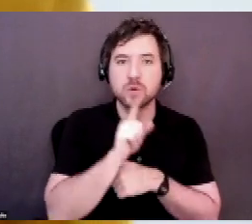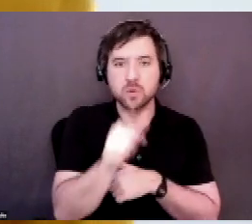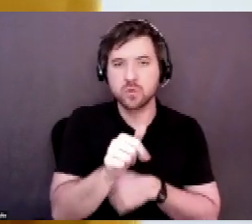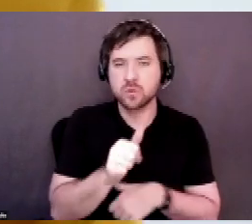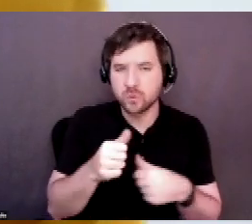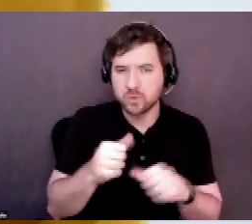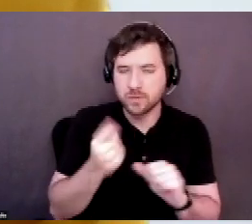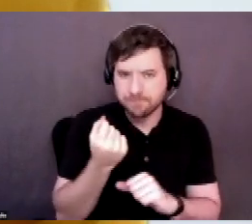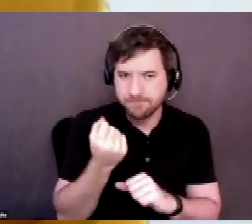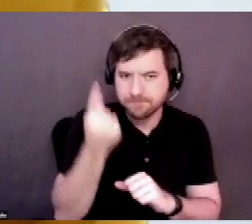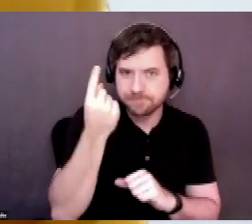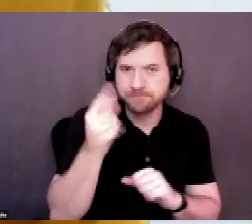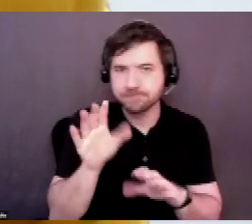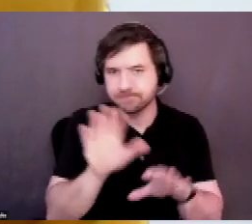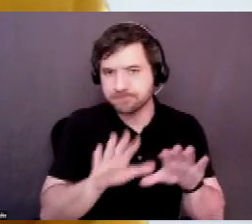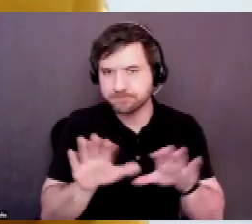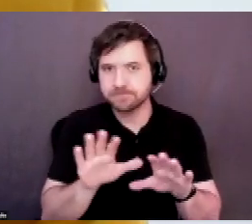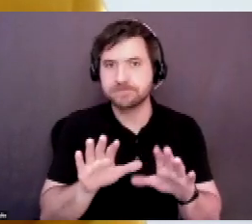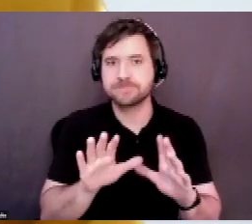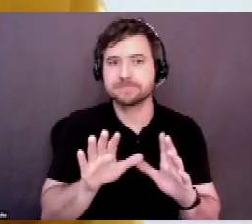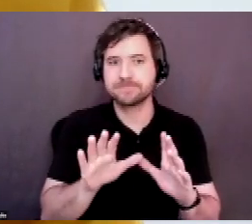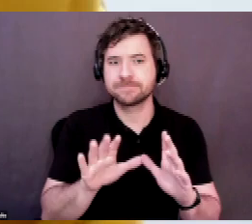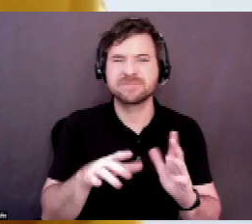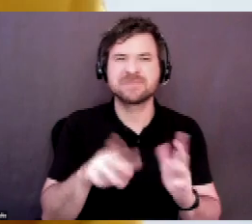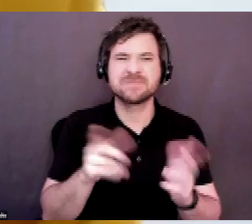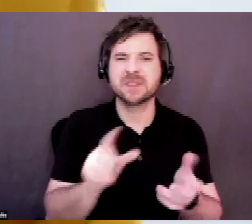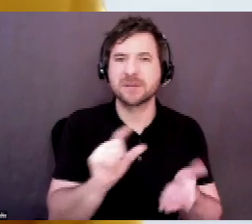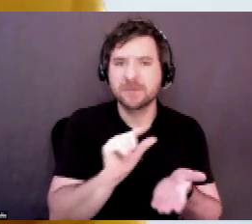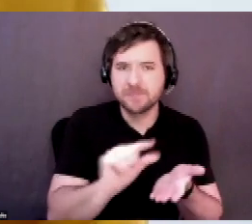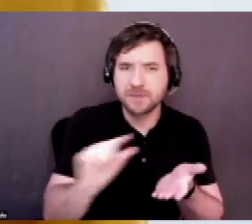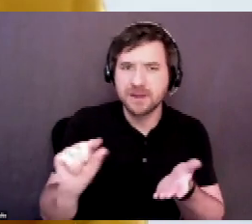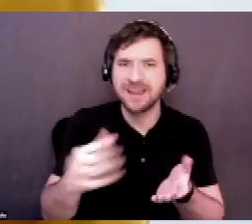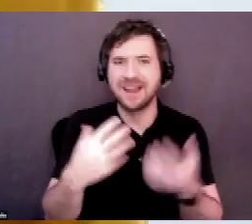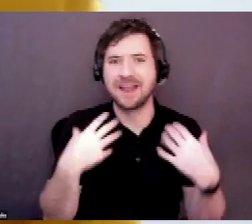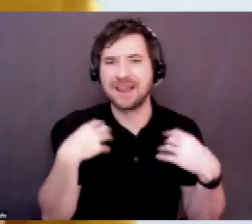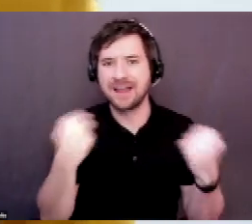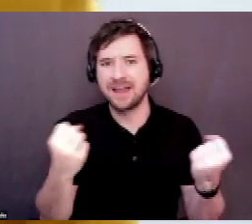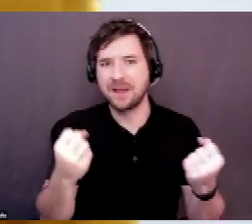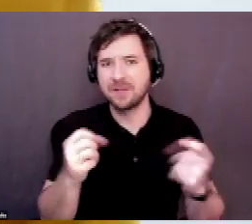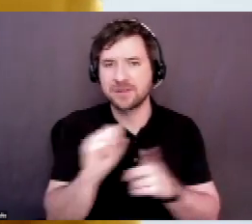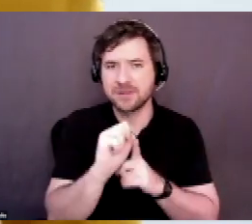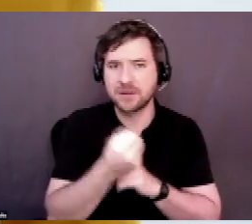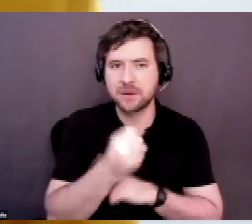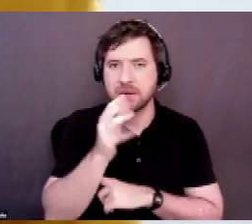the nuances or the health conditions of the mom that might impact,